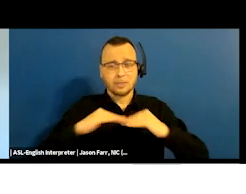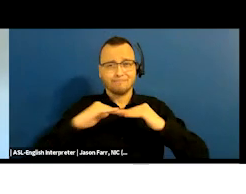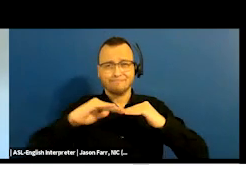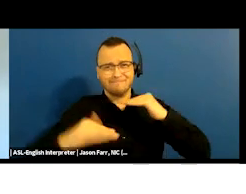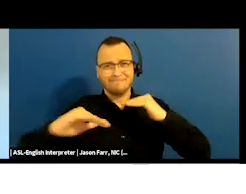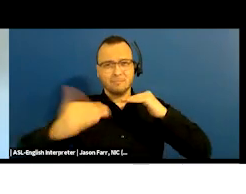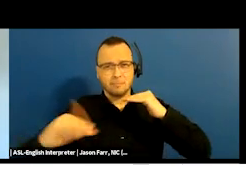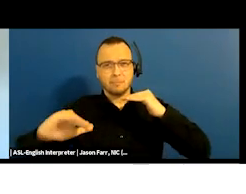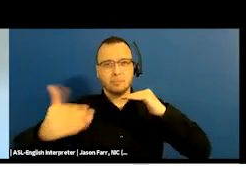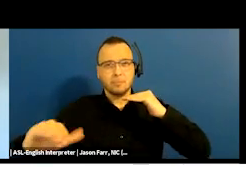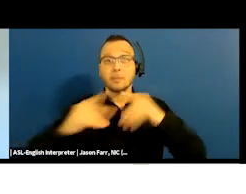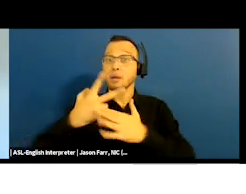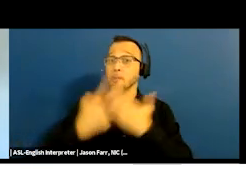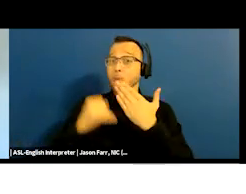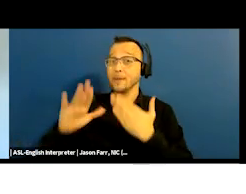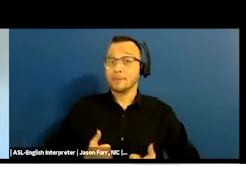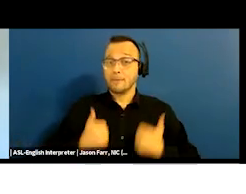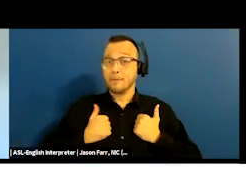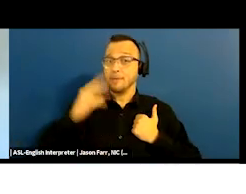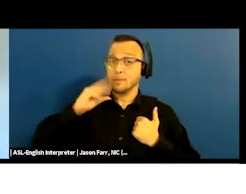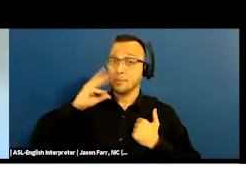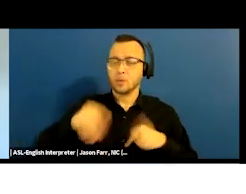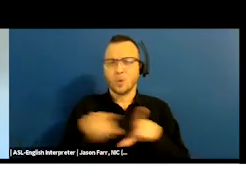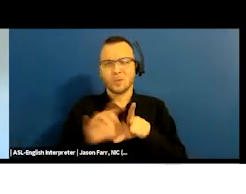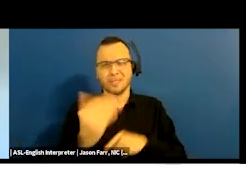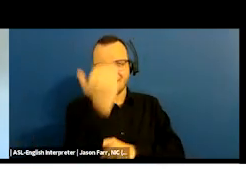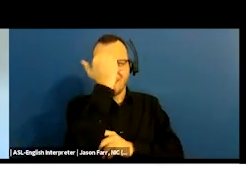as a Certified Peer Support Specialist for over eight years.